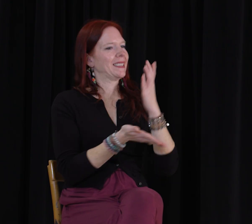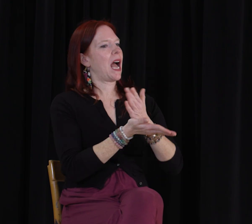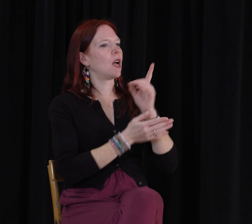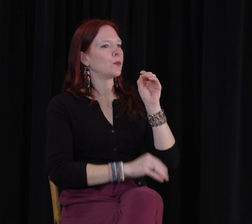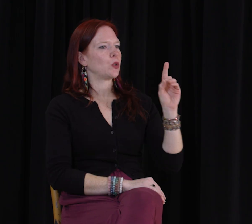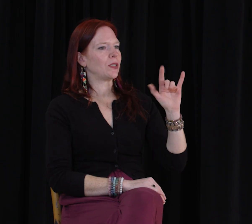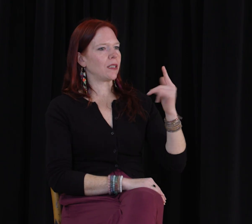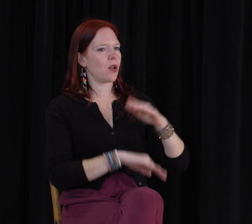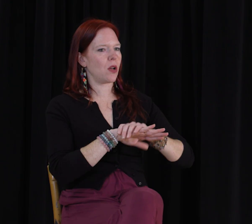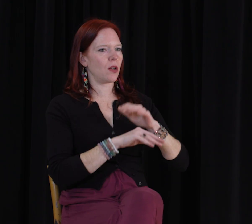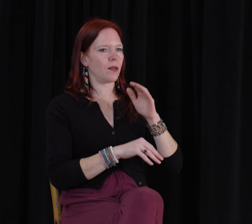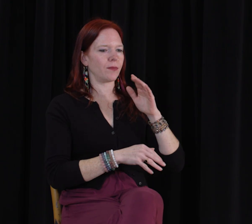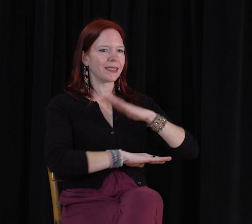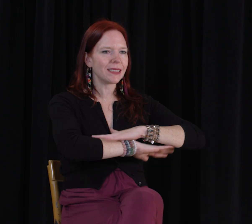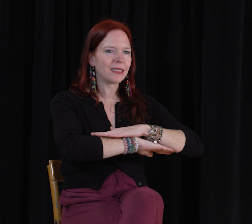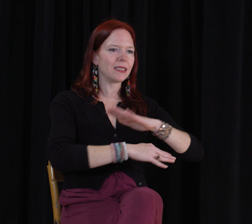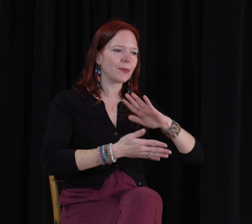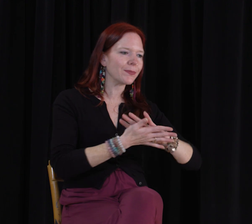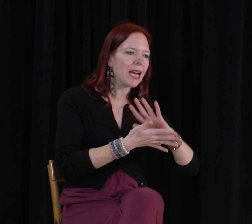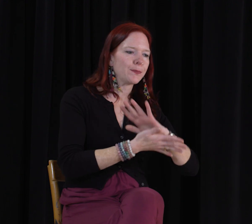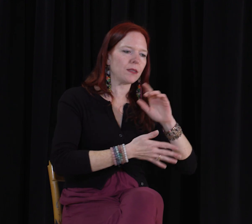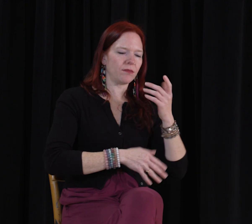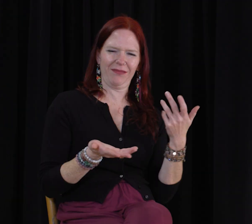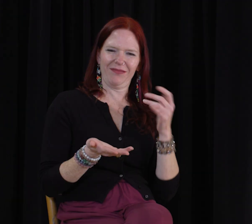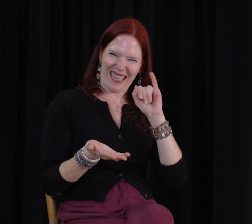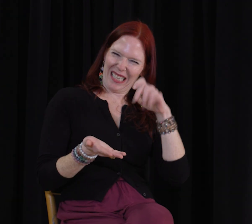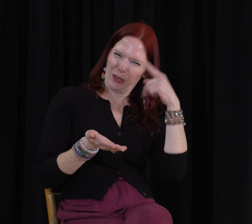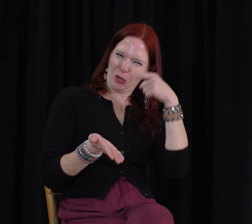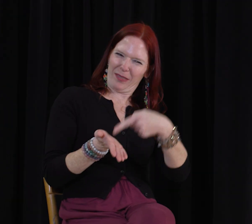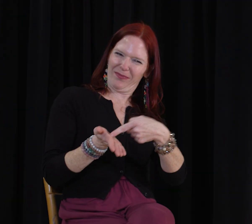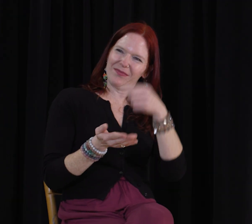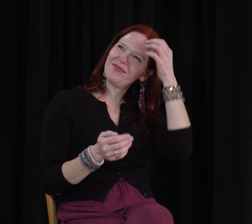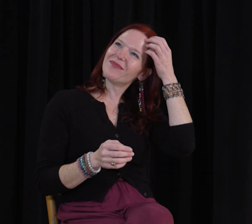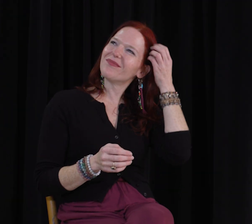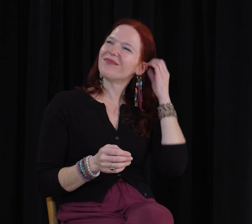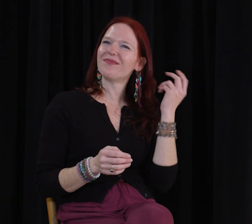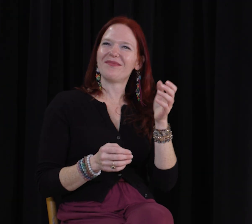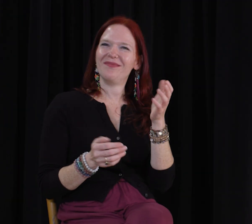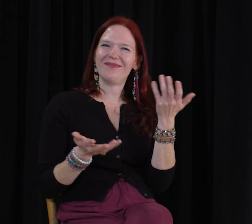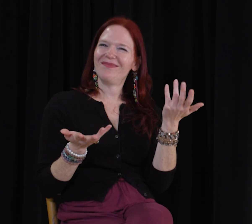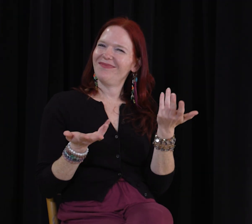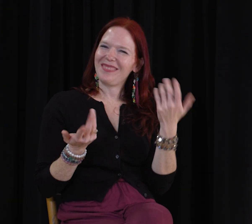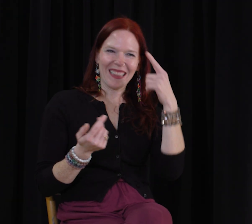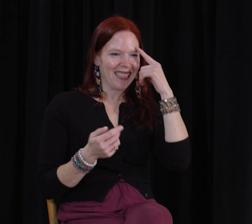stop doodling on my desk and papers. Why was that in my IEP?